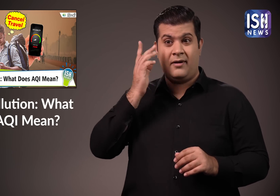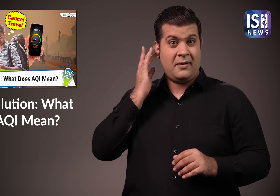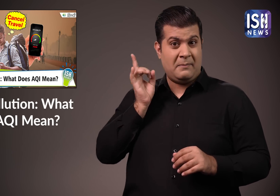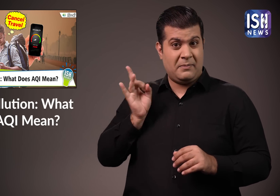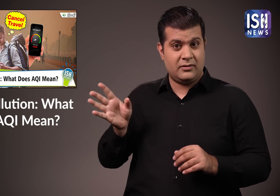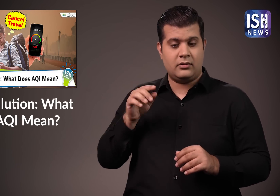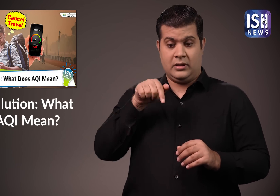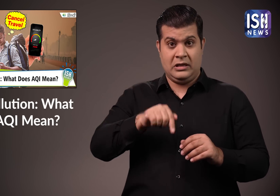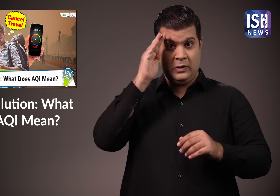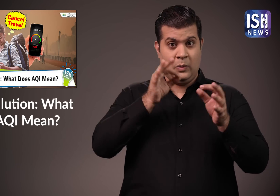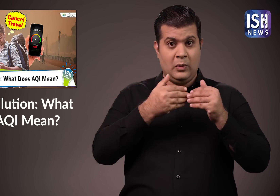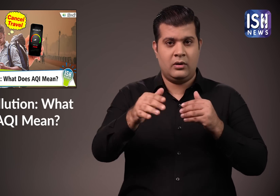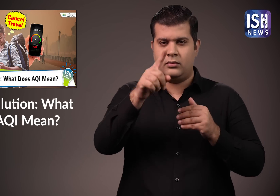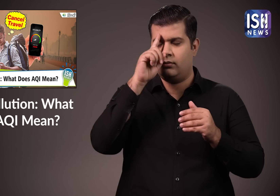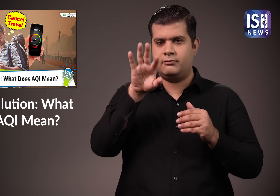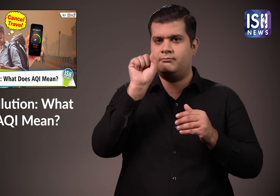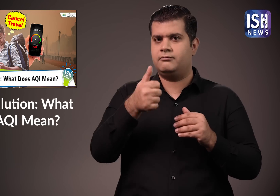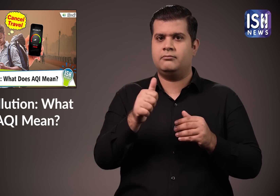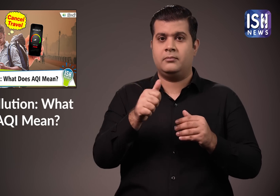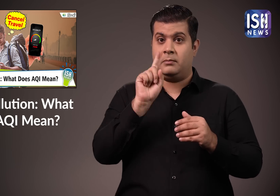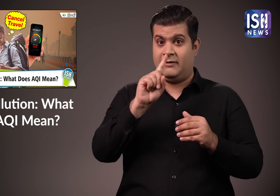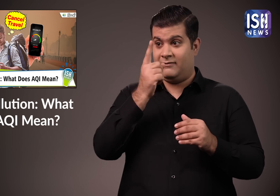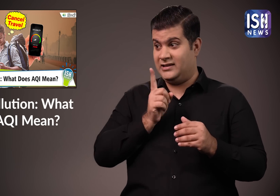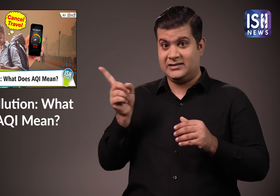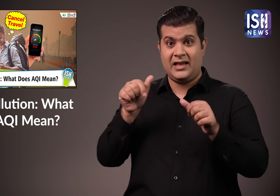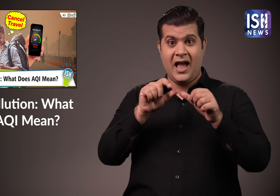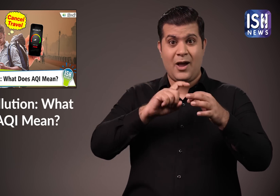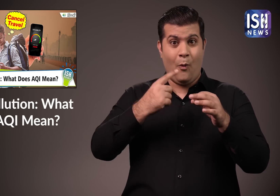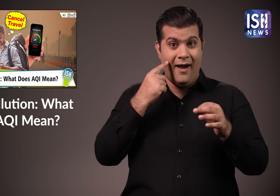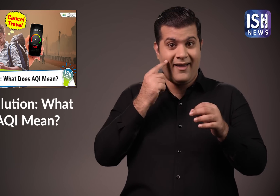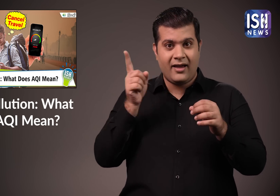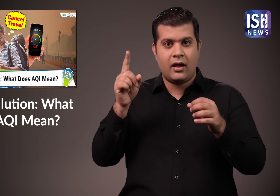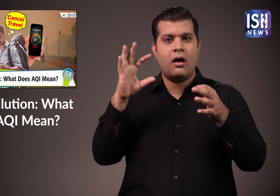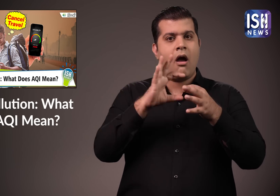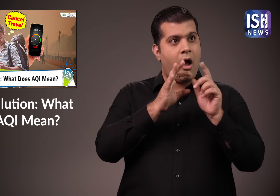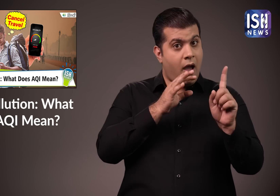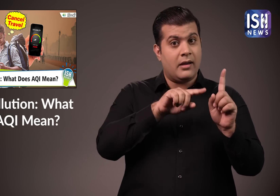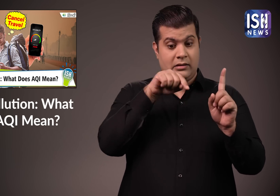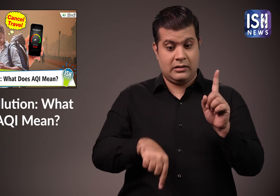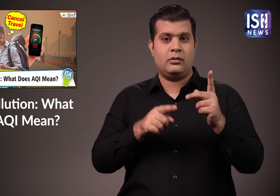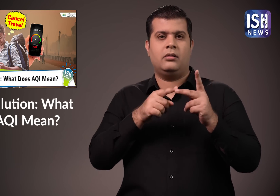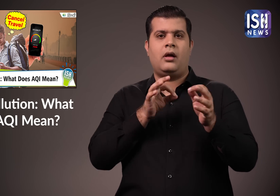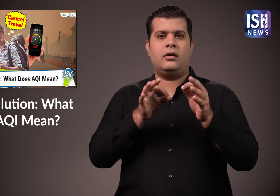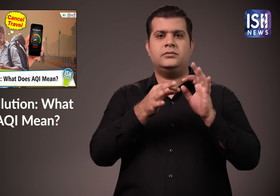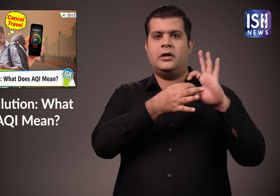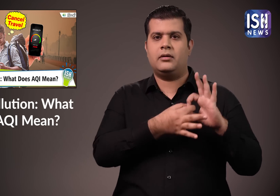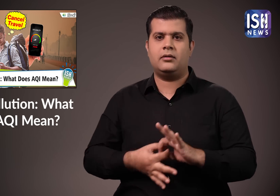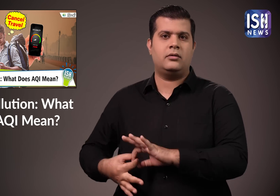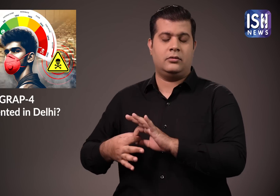If you haven't seen that video, this one will be hard to understand. So, first watch the video about AQI as this is a related video.